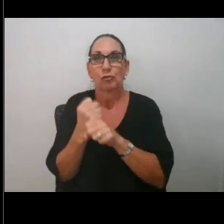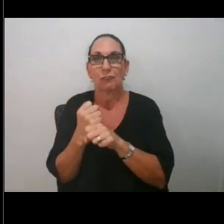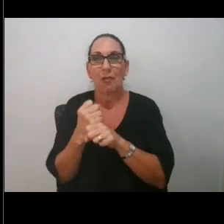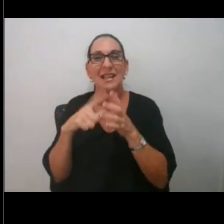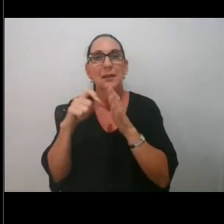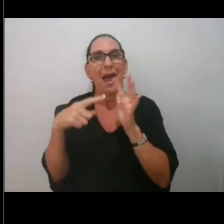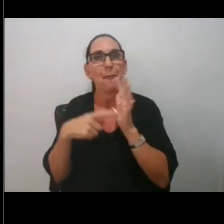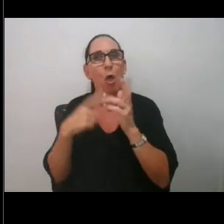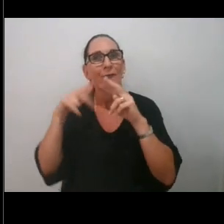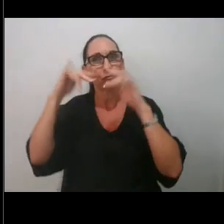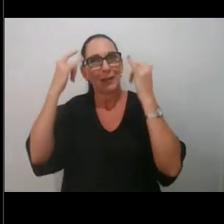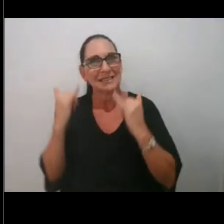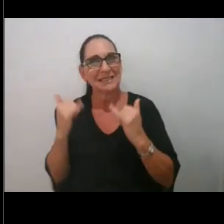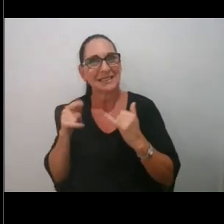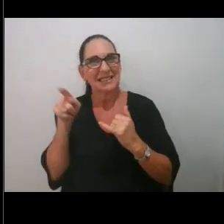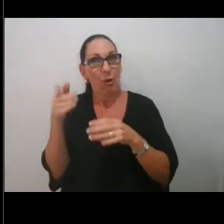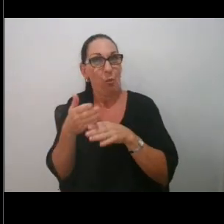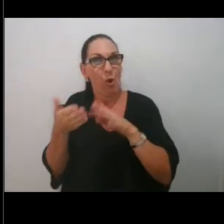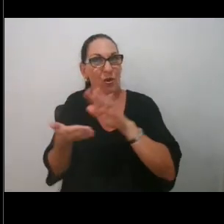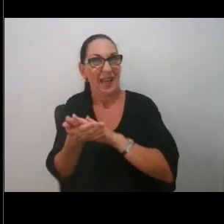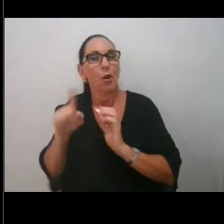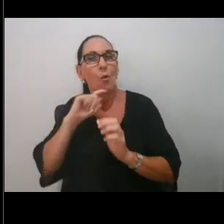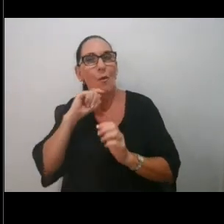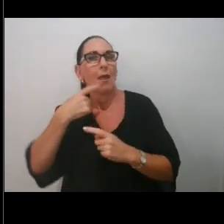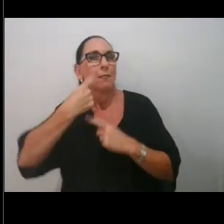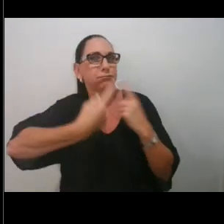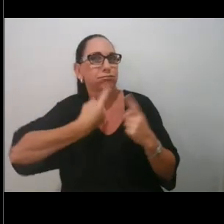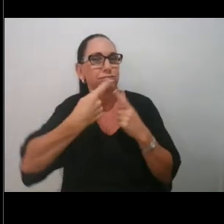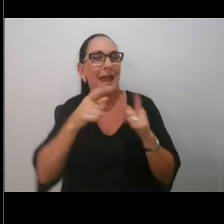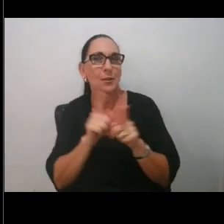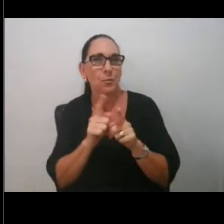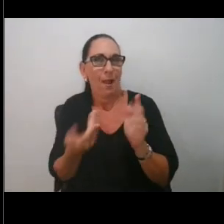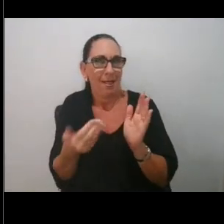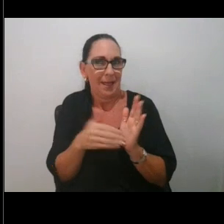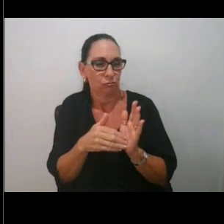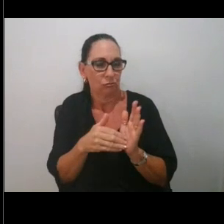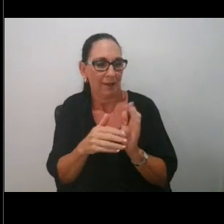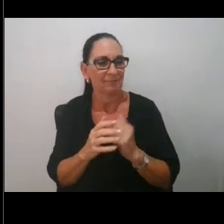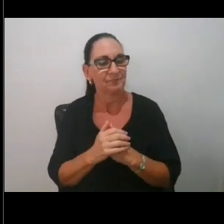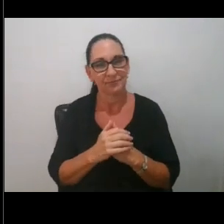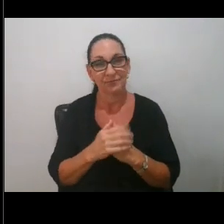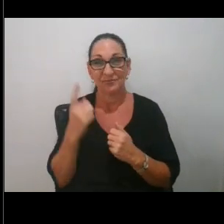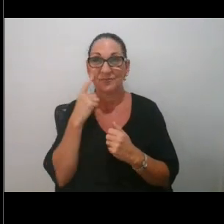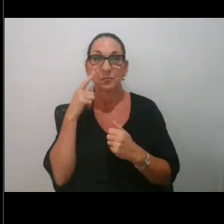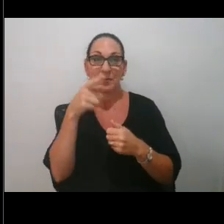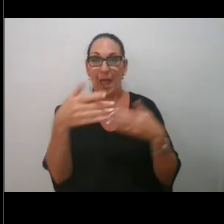will also provide some information to you so as you can see from the first slide um just to give